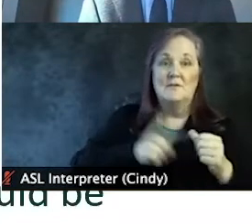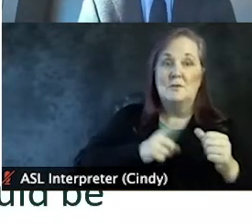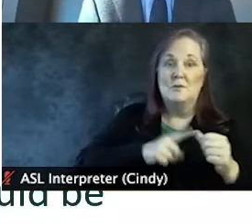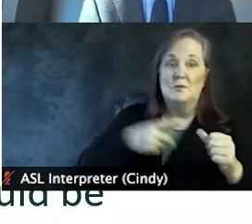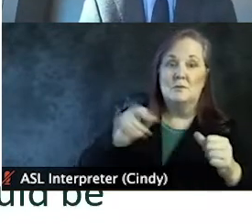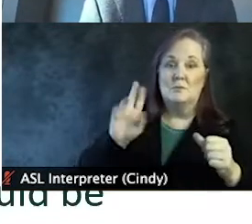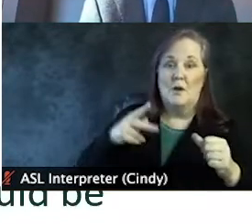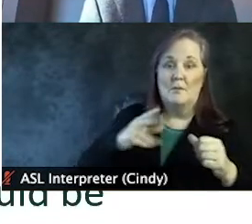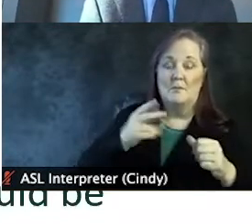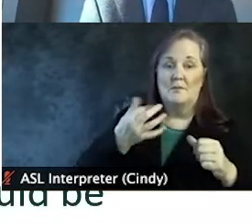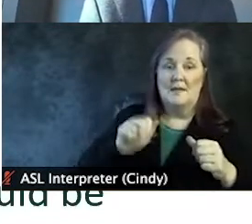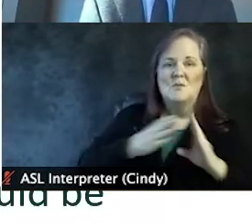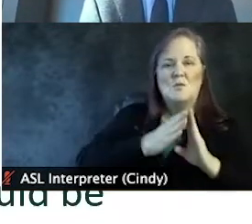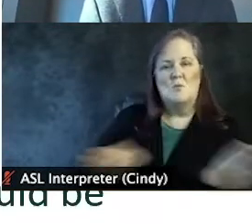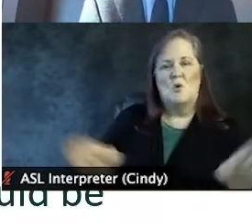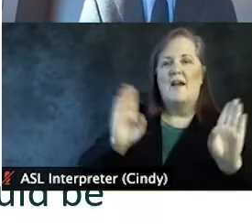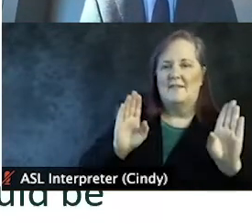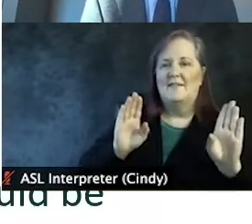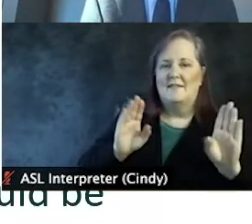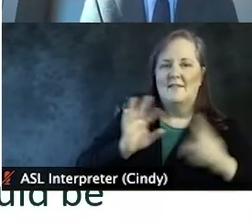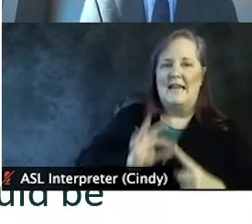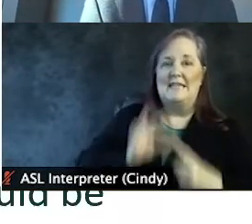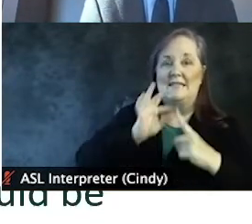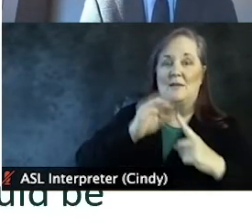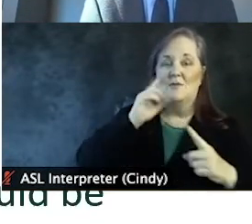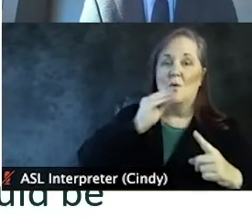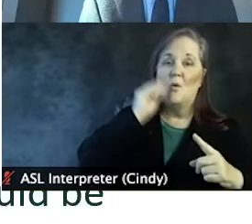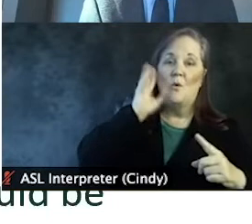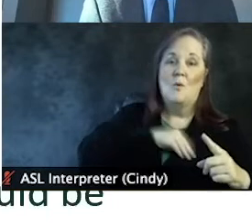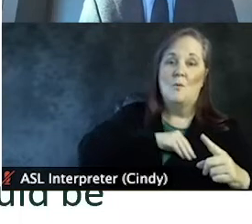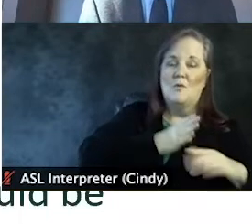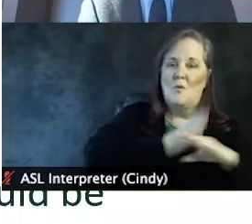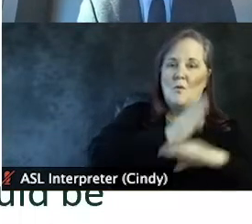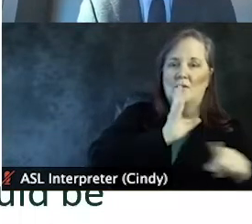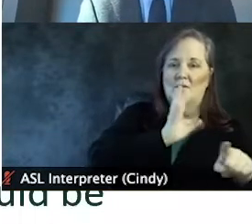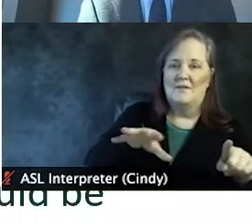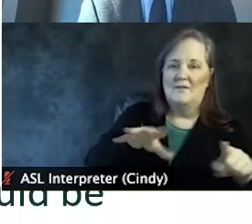Narrowing the inheritance rules would increase property tax revenues, while broadening the exception